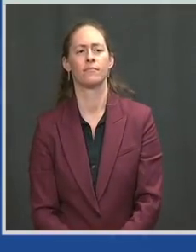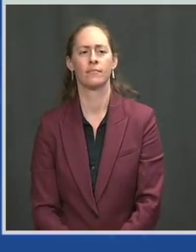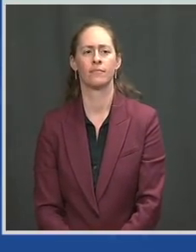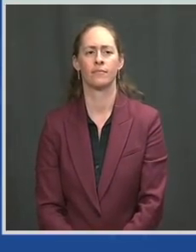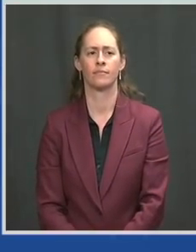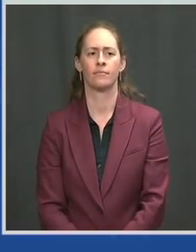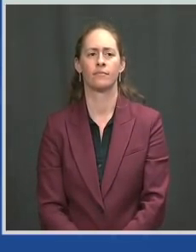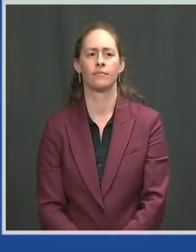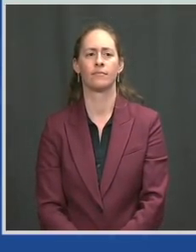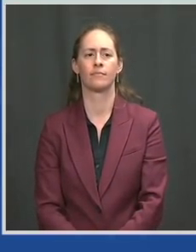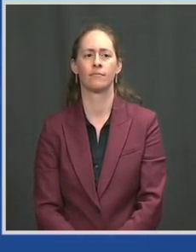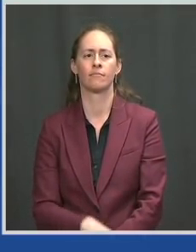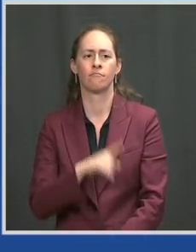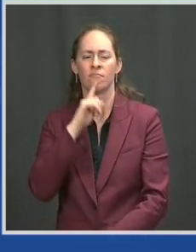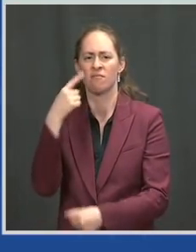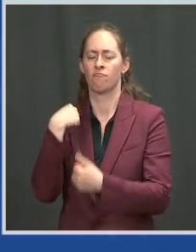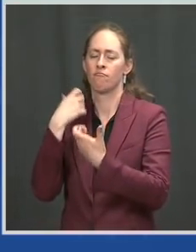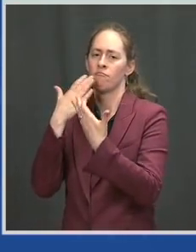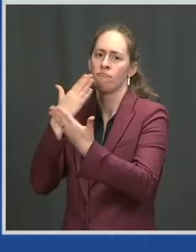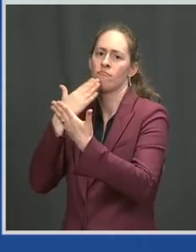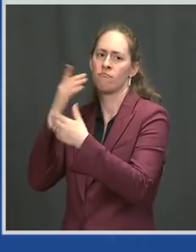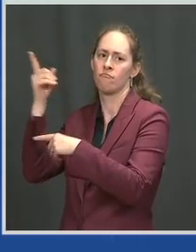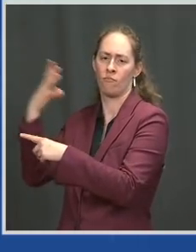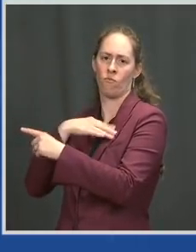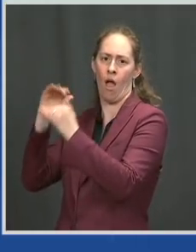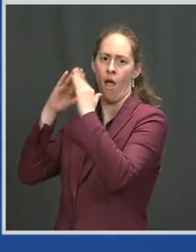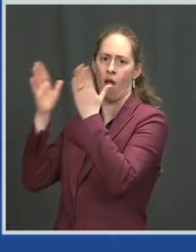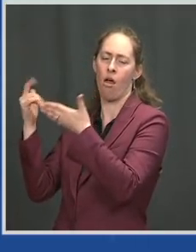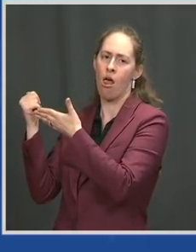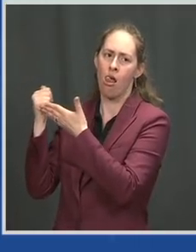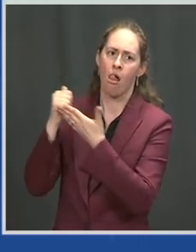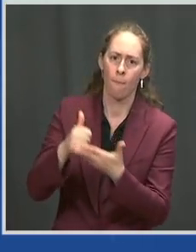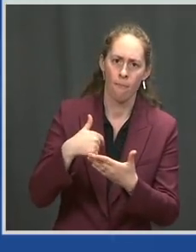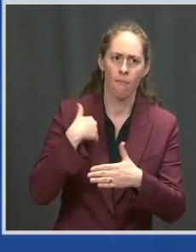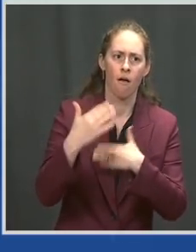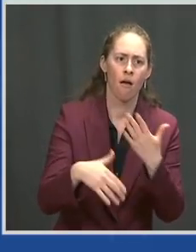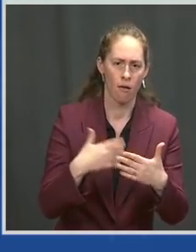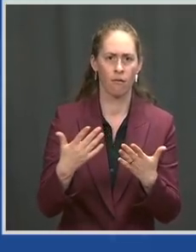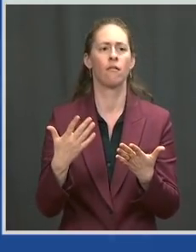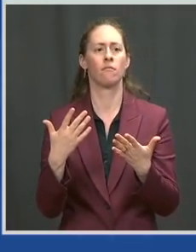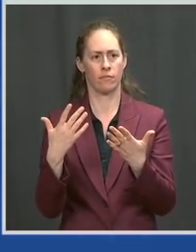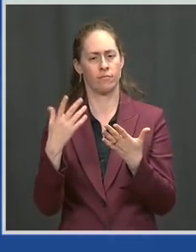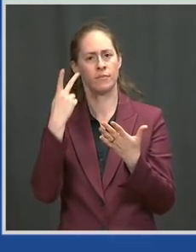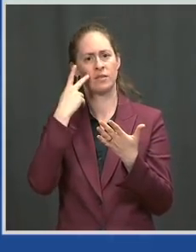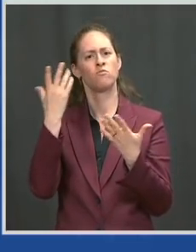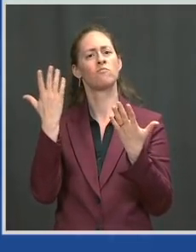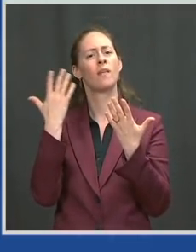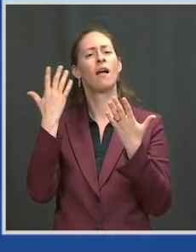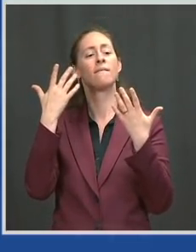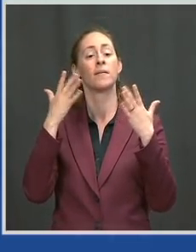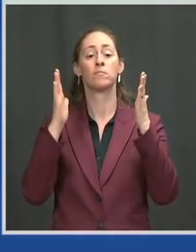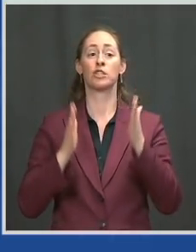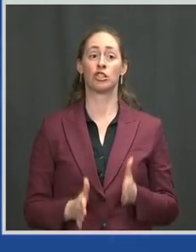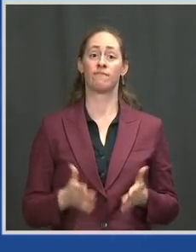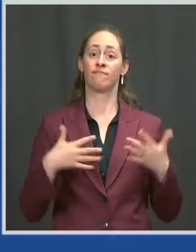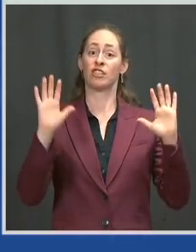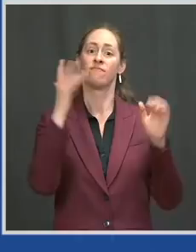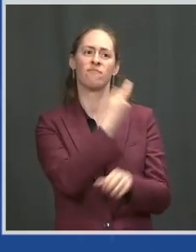and that is modeling what a fully vaccinated person can do. The President: Yeah. Governor Cox: I would like to say that we have fully vaccinated people;